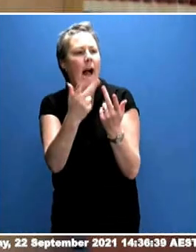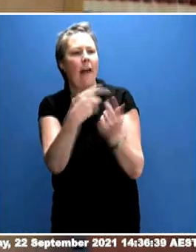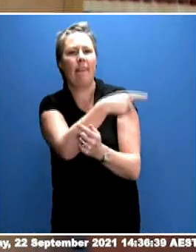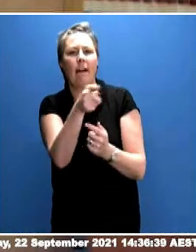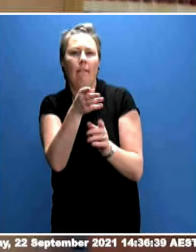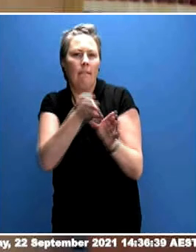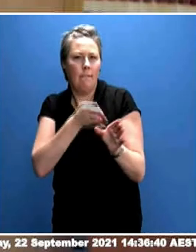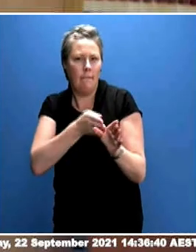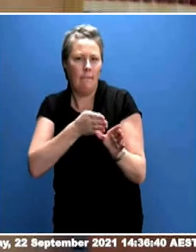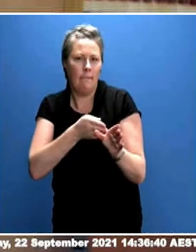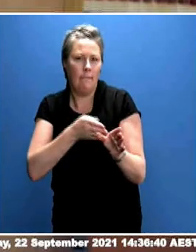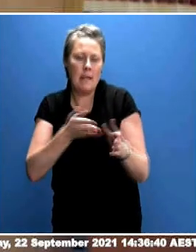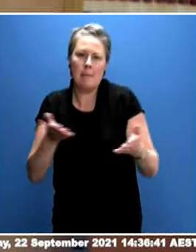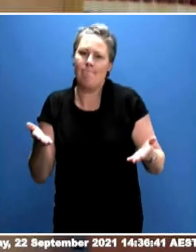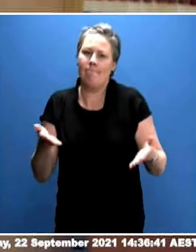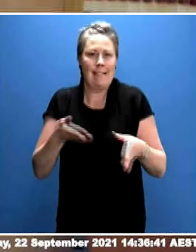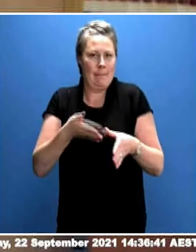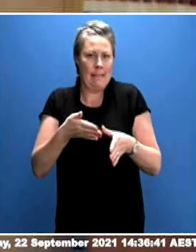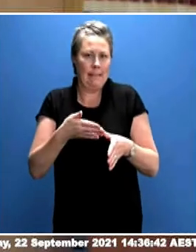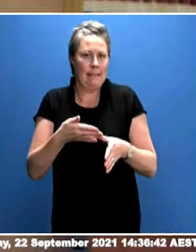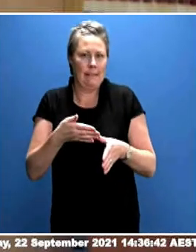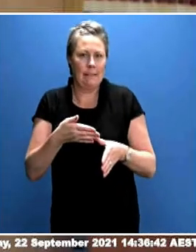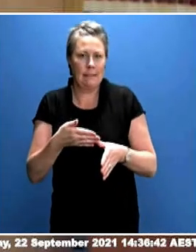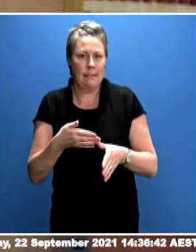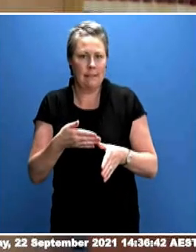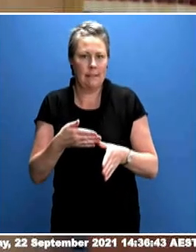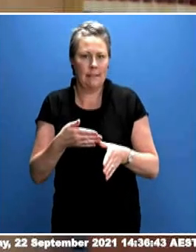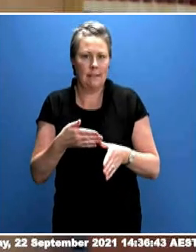Again, that process for multidisciplinary assessments